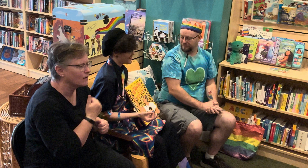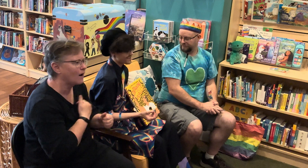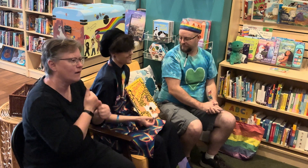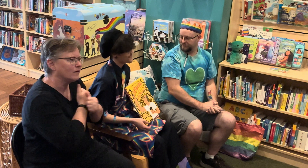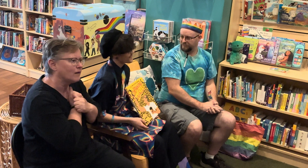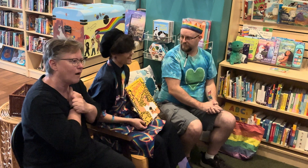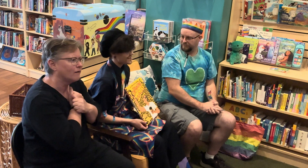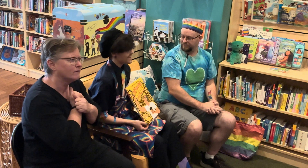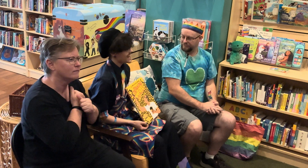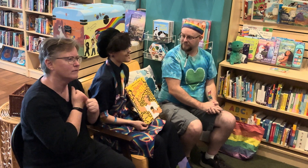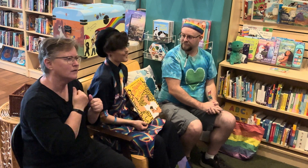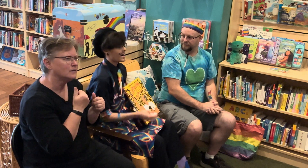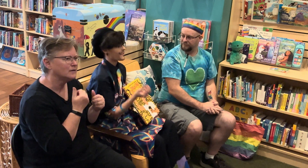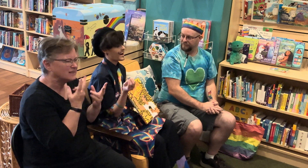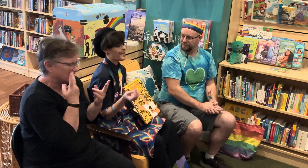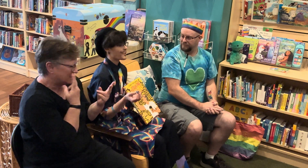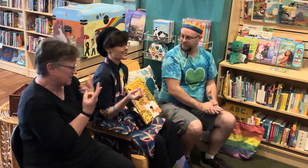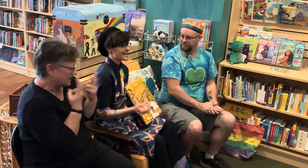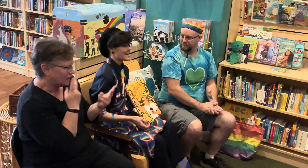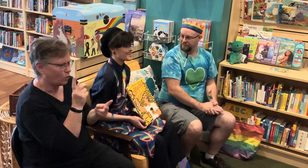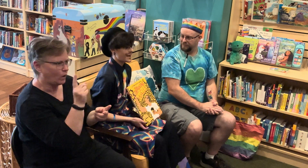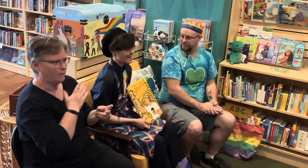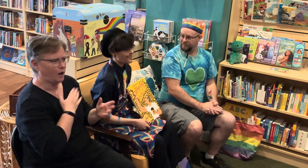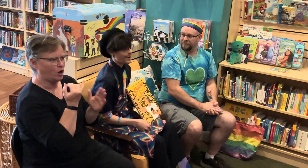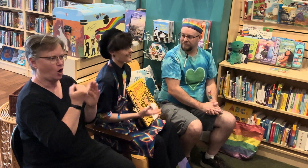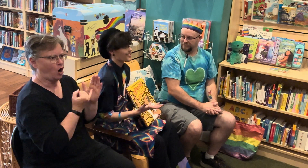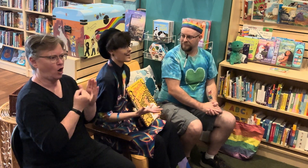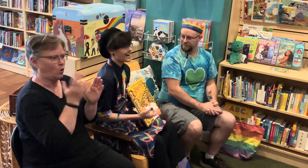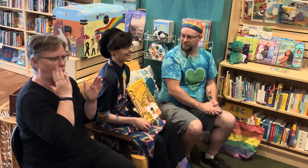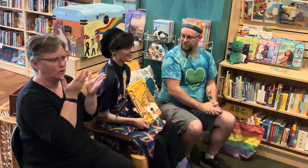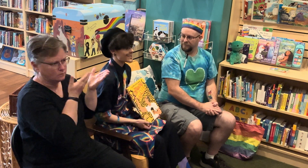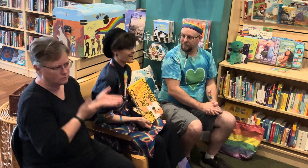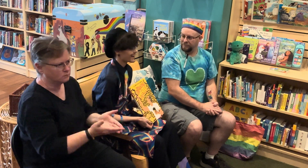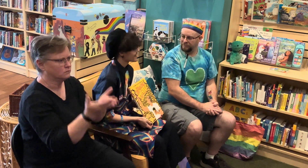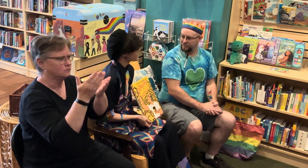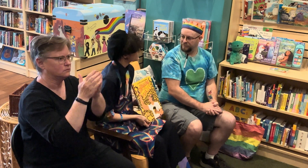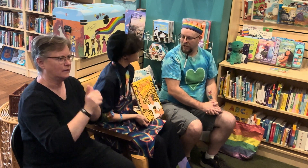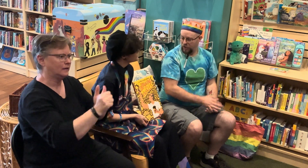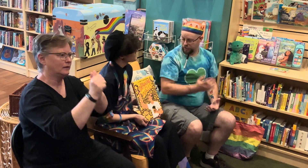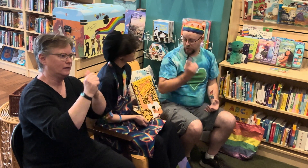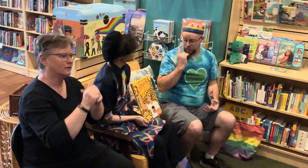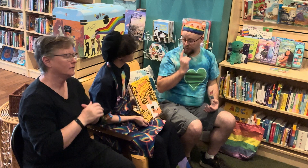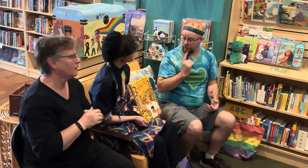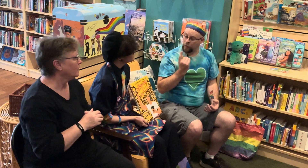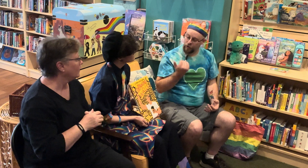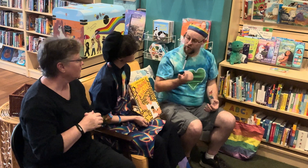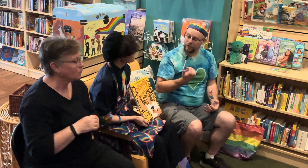just seeing where my art will take me, in whatever way that looks like. AARON: So, do you think we should be